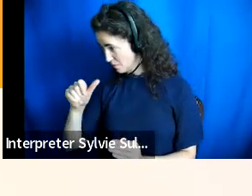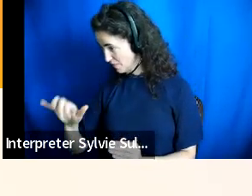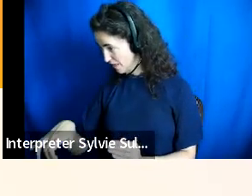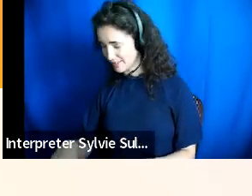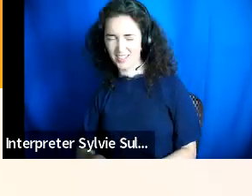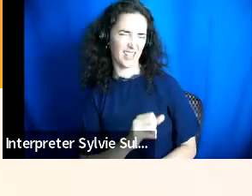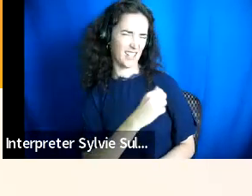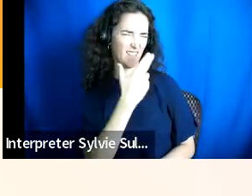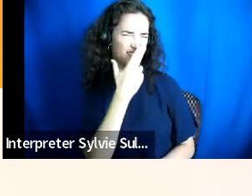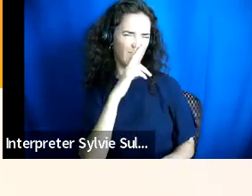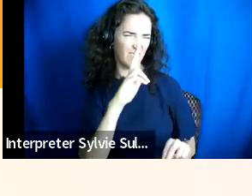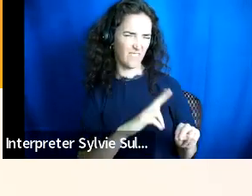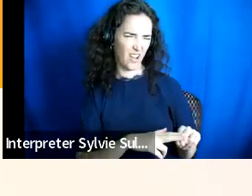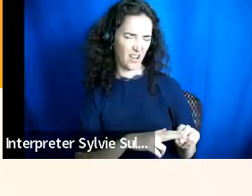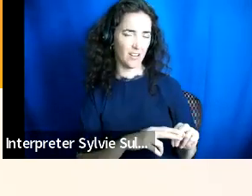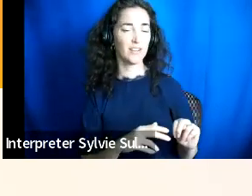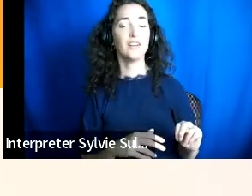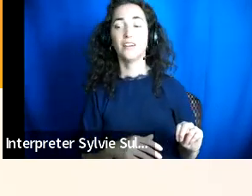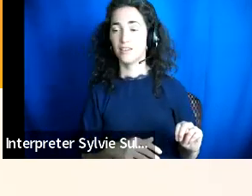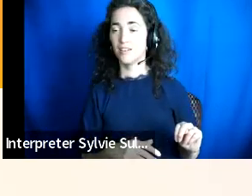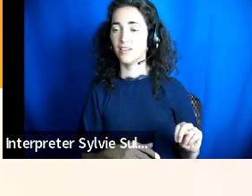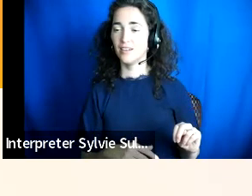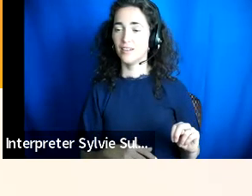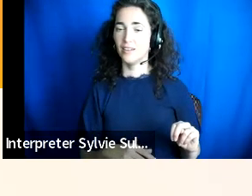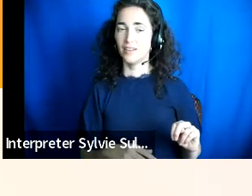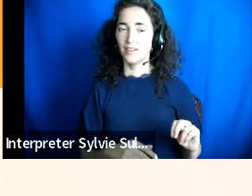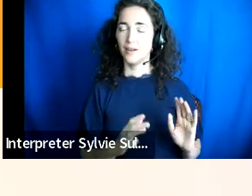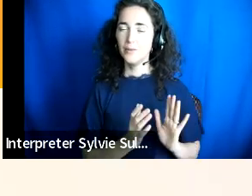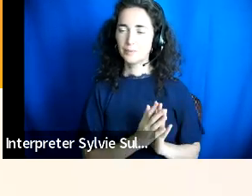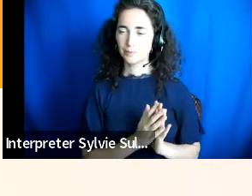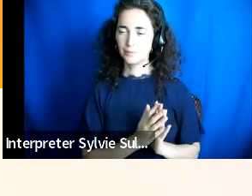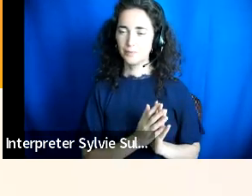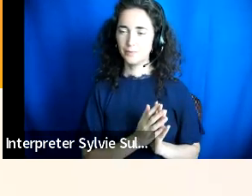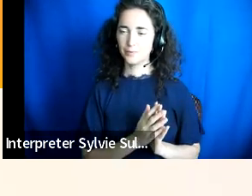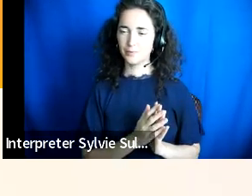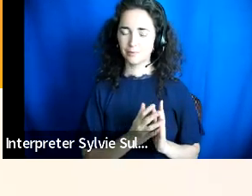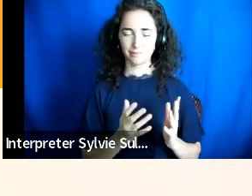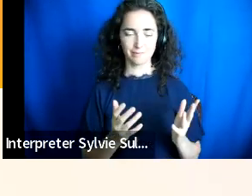So we got to It it's like life size or like you know.